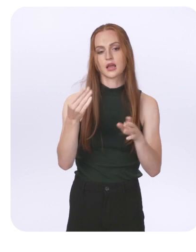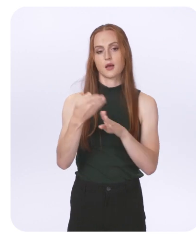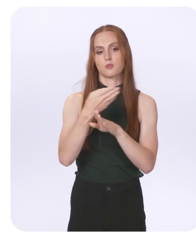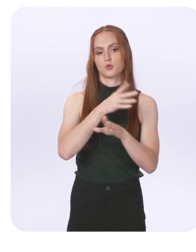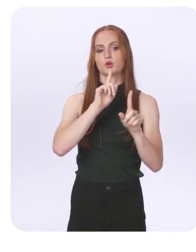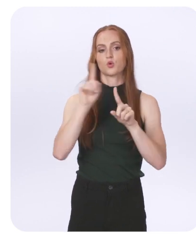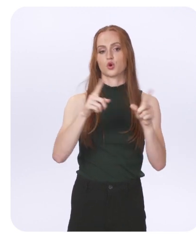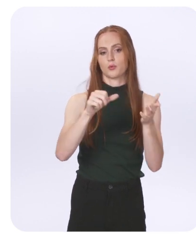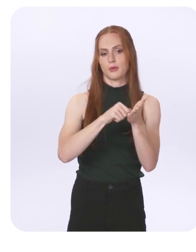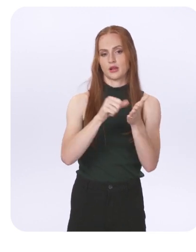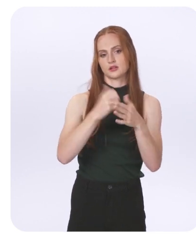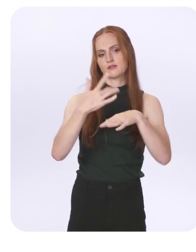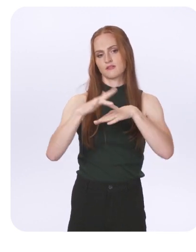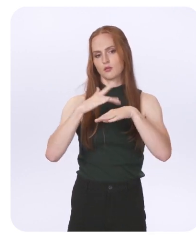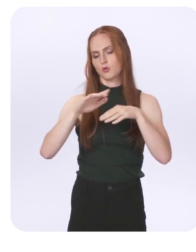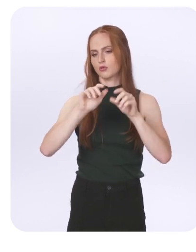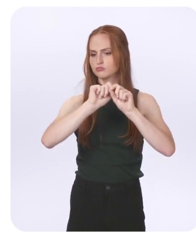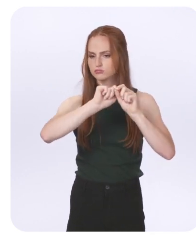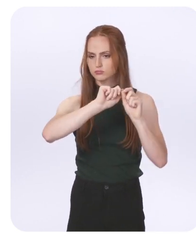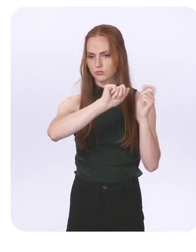the number of listings we could set up in a given year.